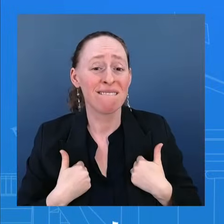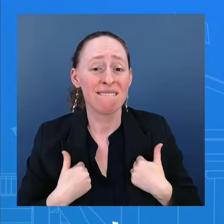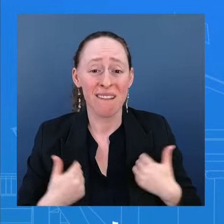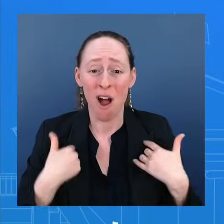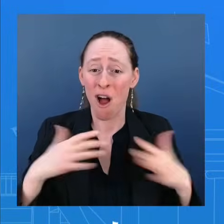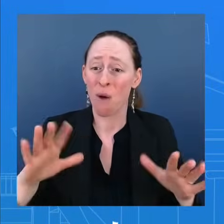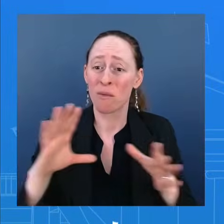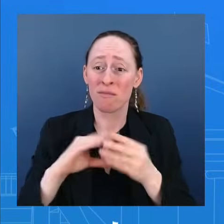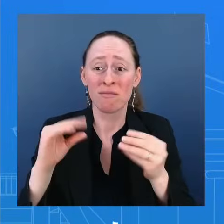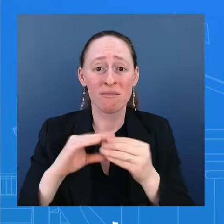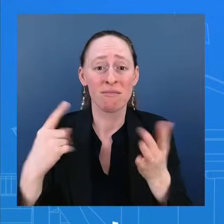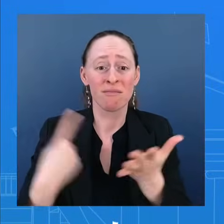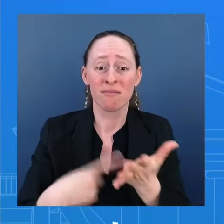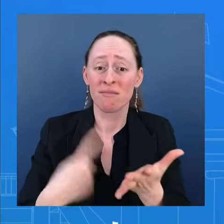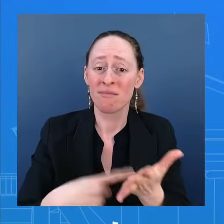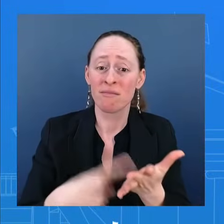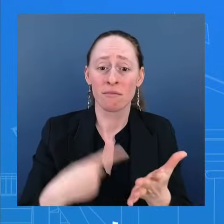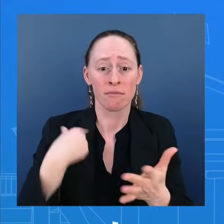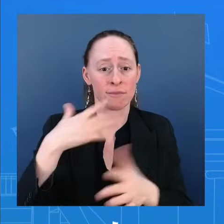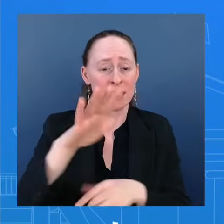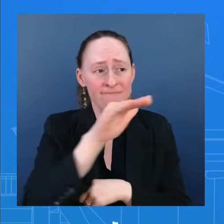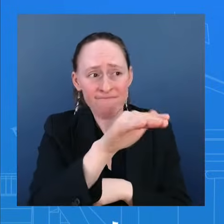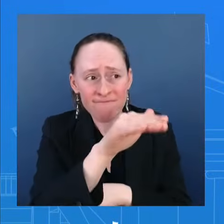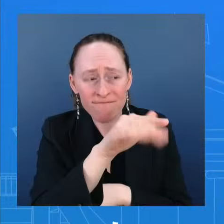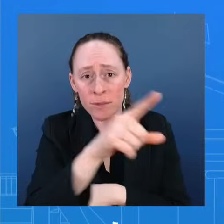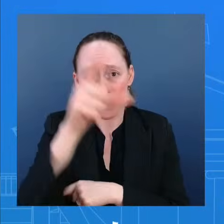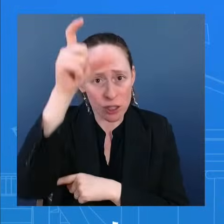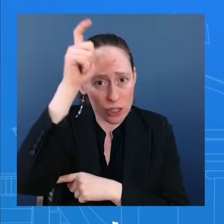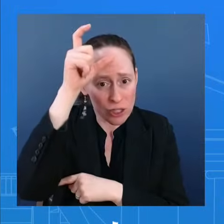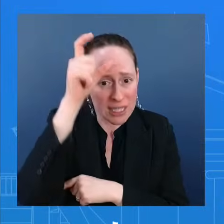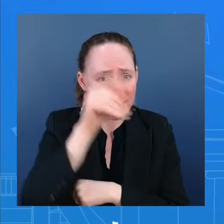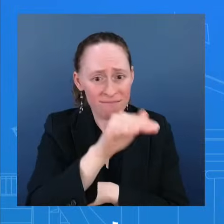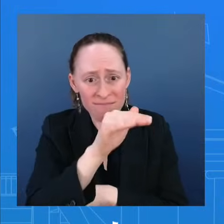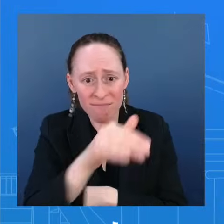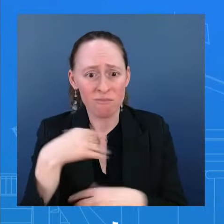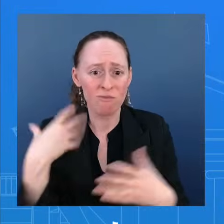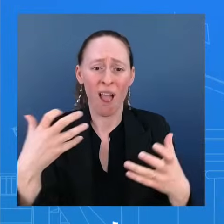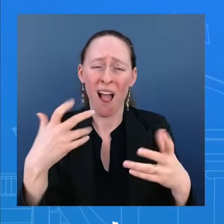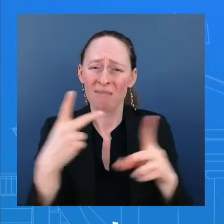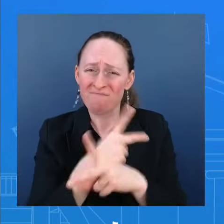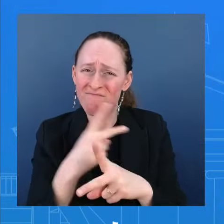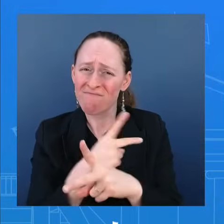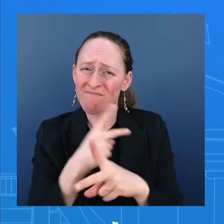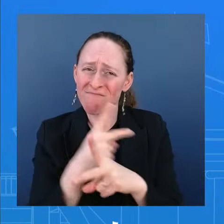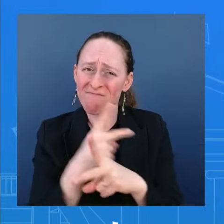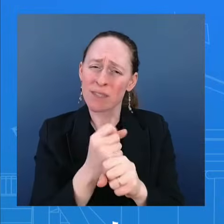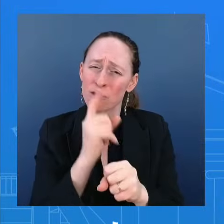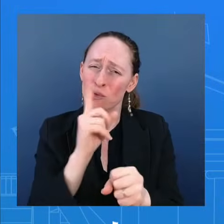and we want to do everything that we can to bring him home. It is a top priority for this president